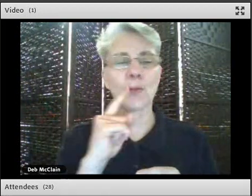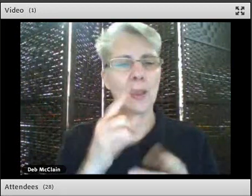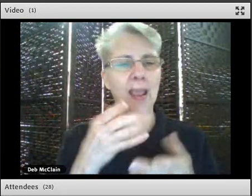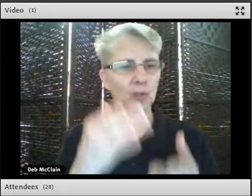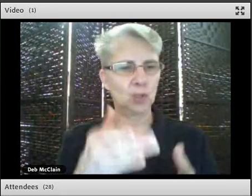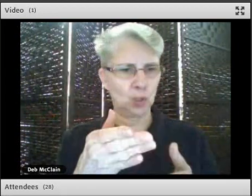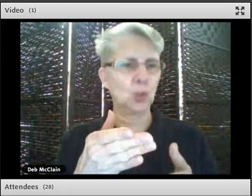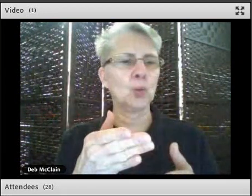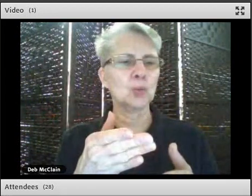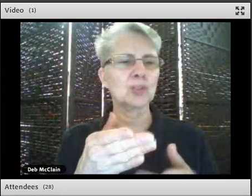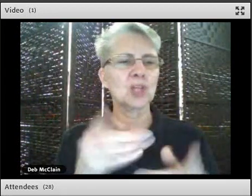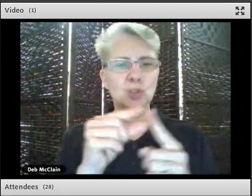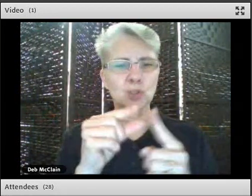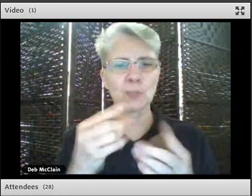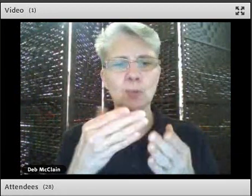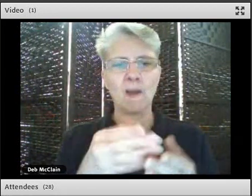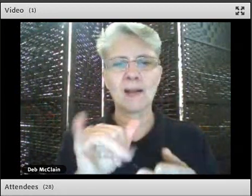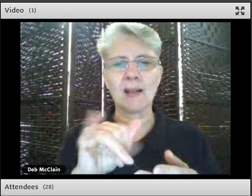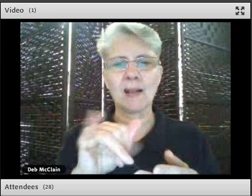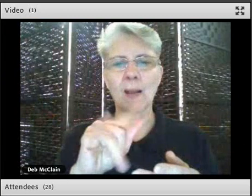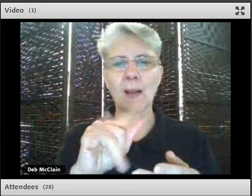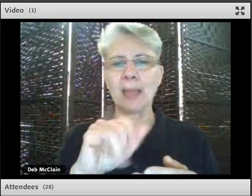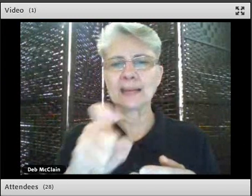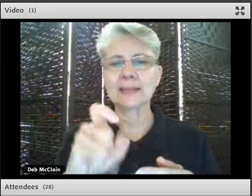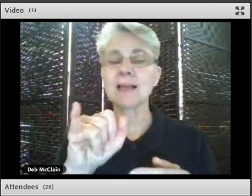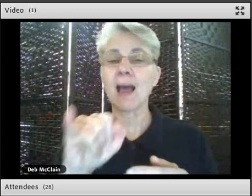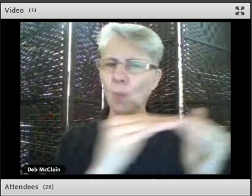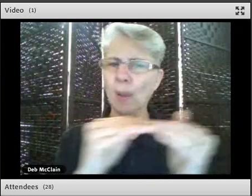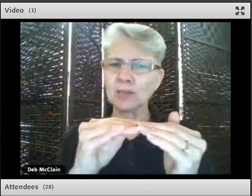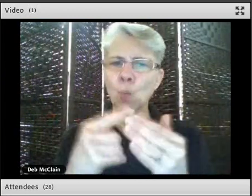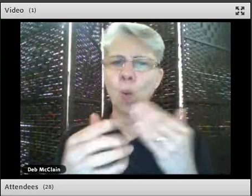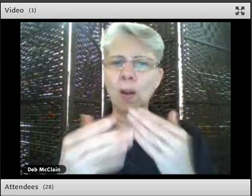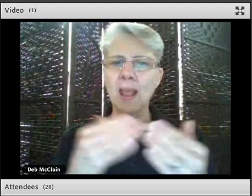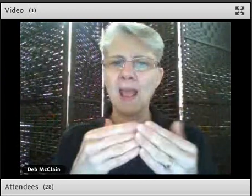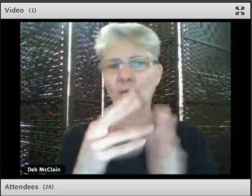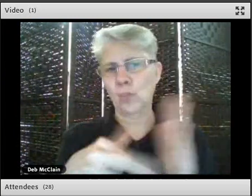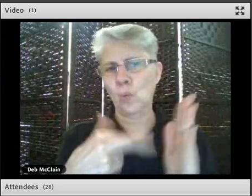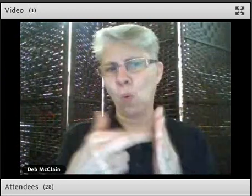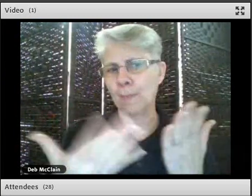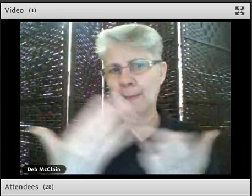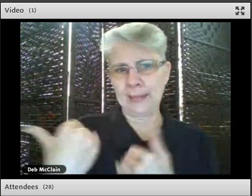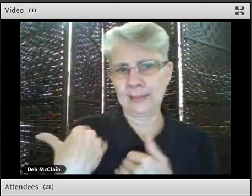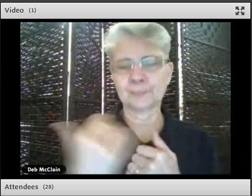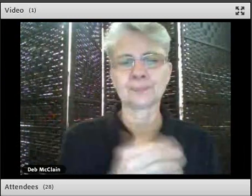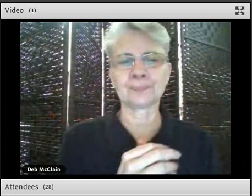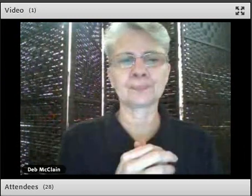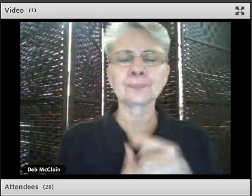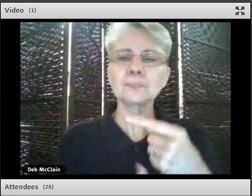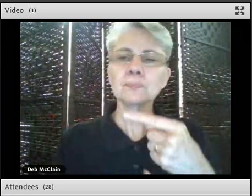So, for example, if the author of the book